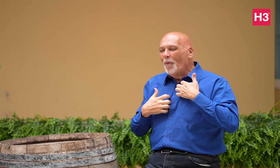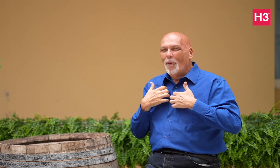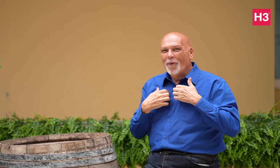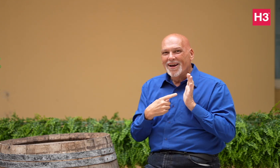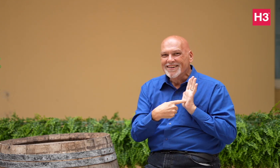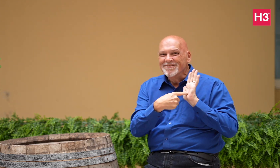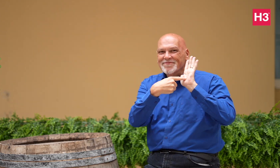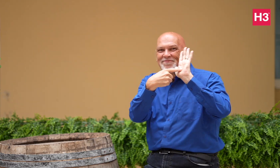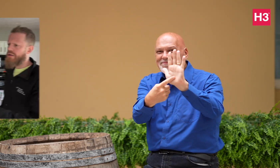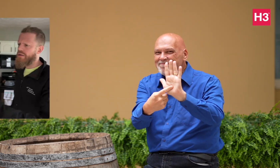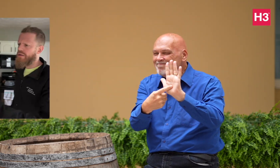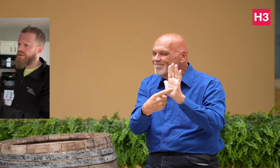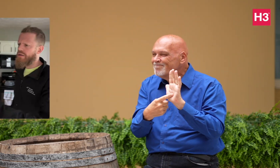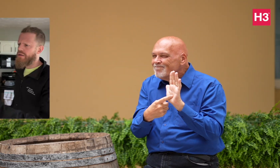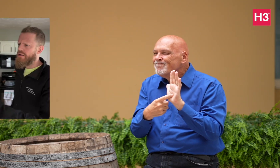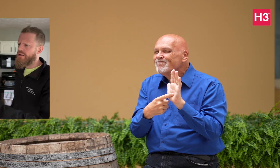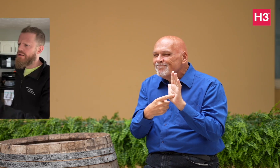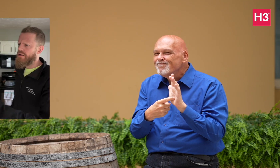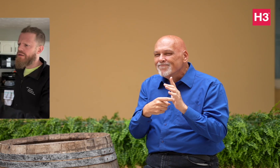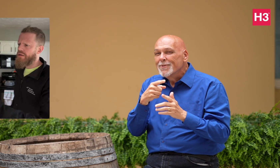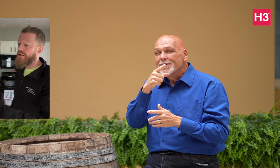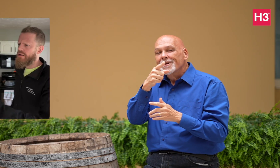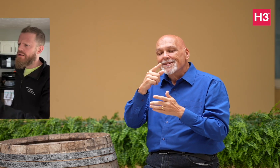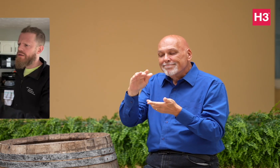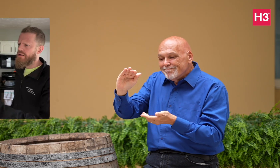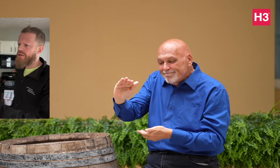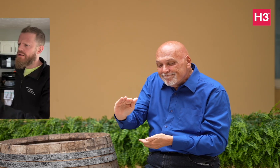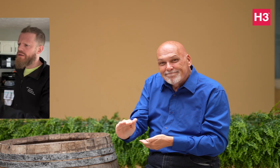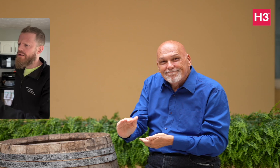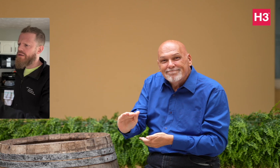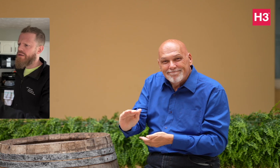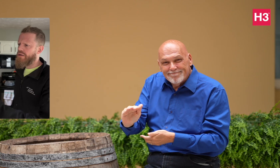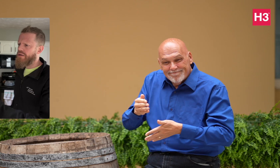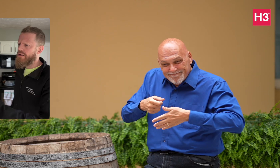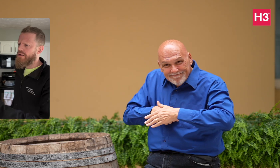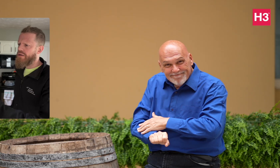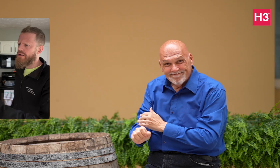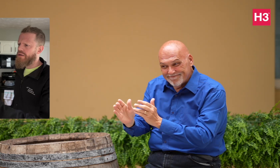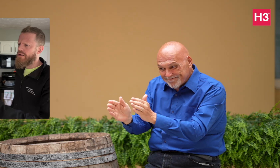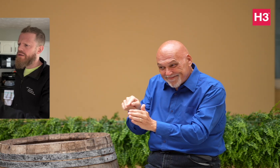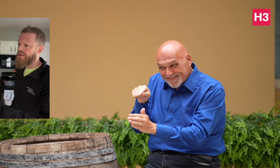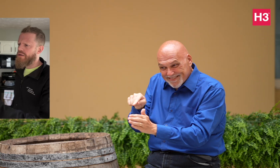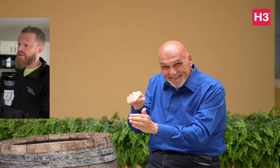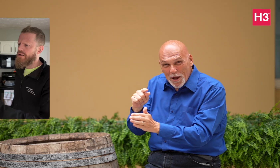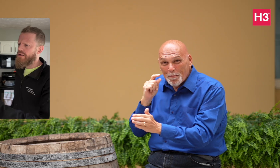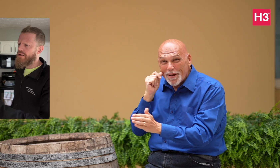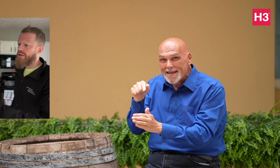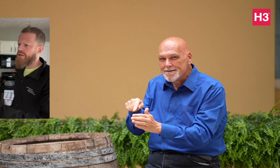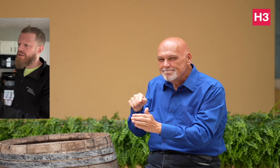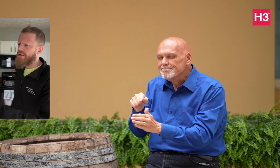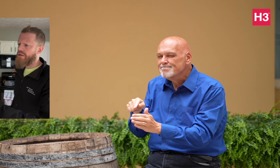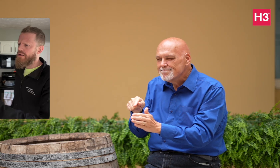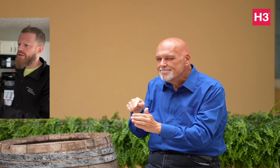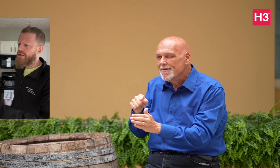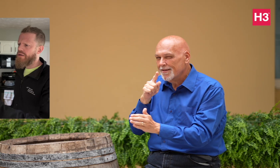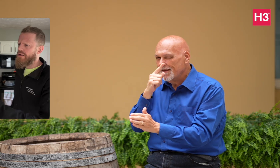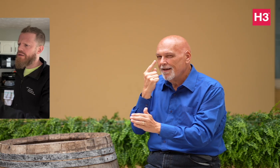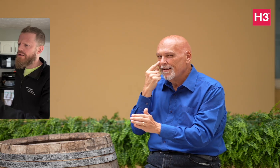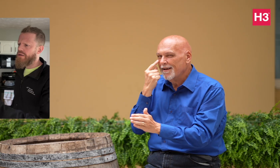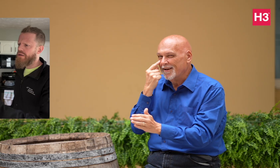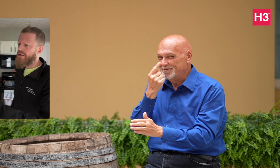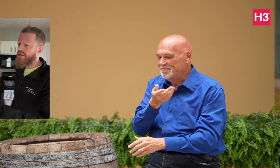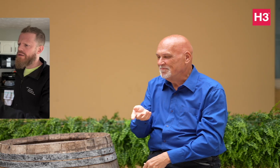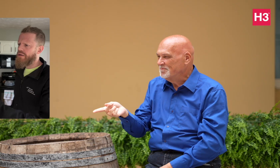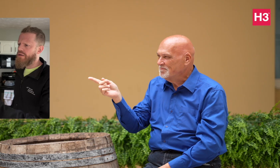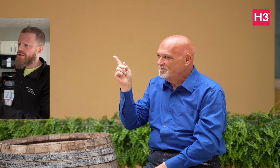I have a video to share with you about a father and his son — let’s watch!